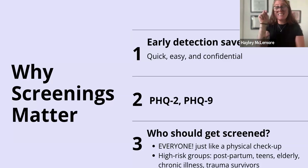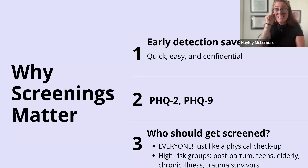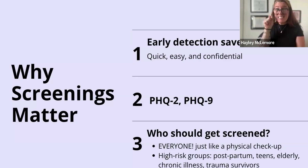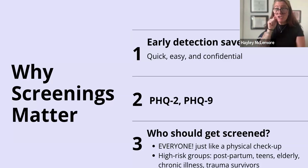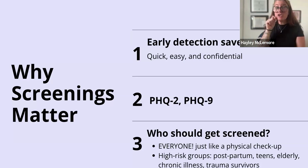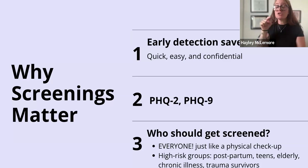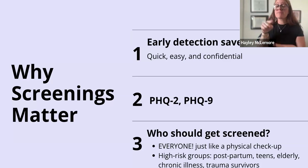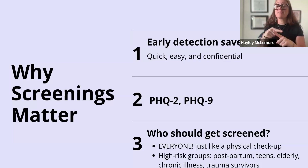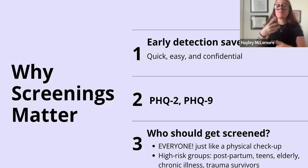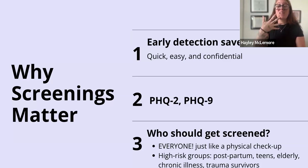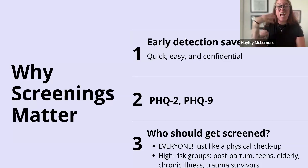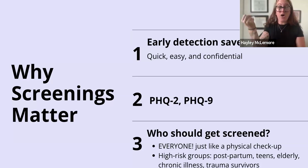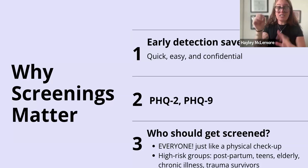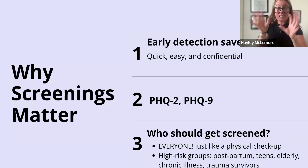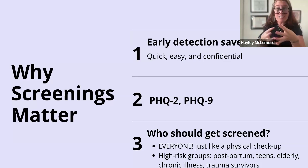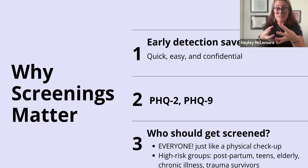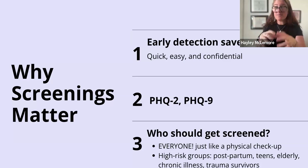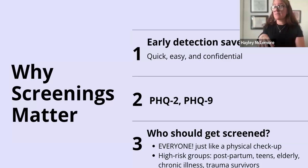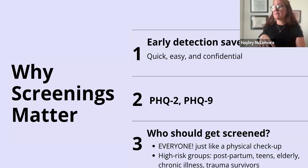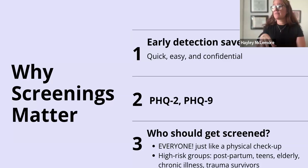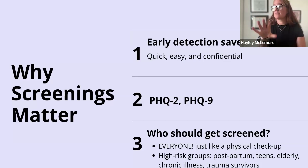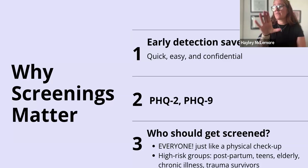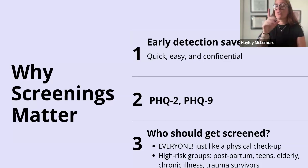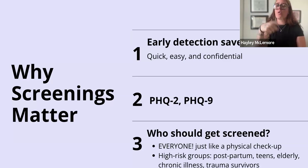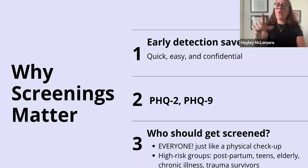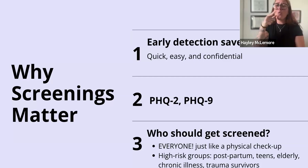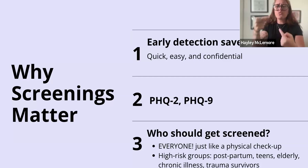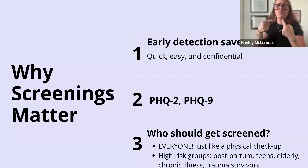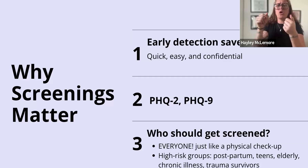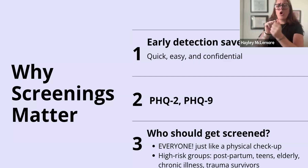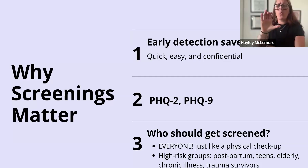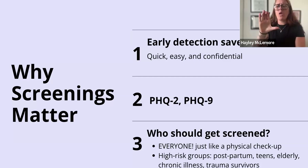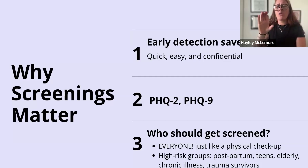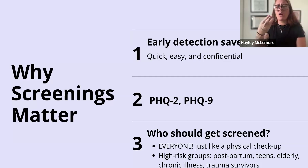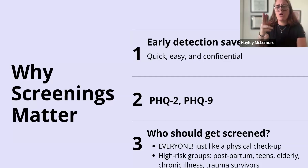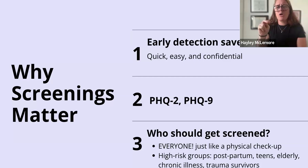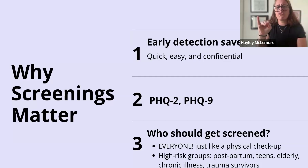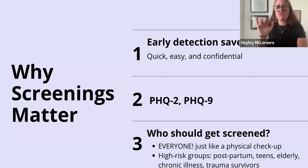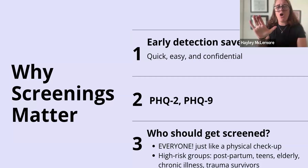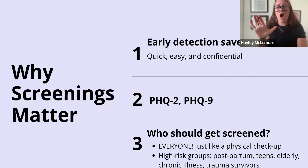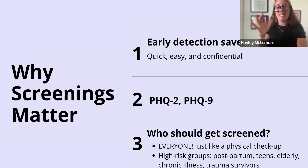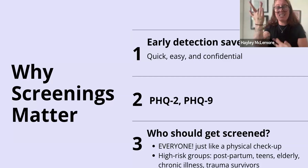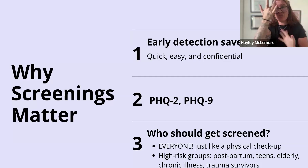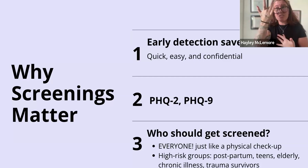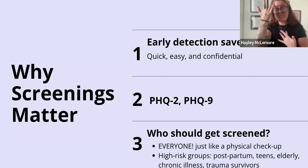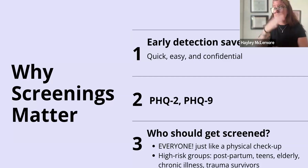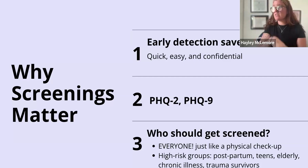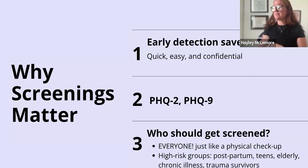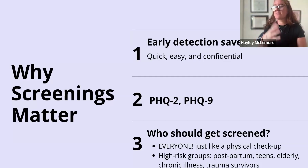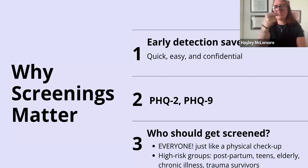meaning post-partum, teenagers, older communities, and those who really